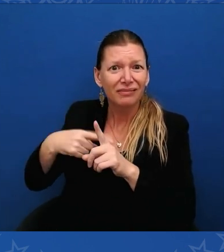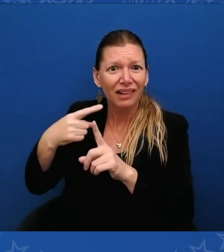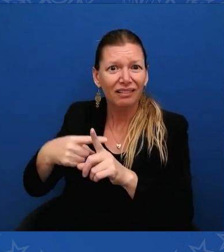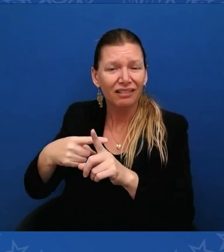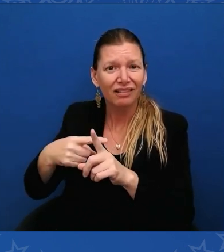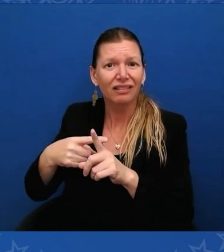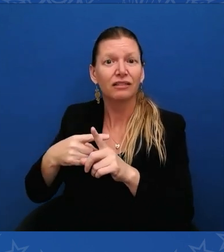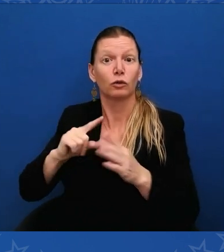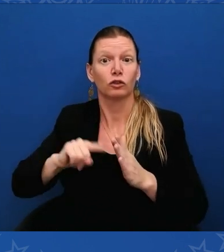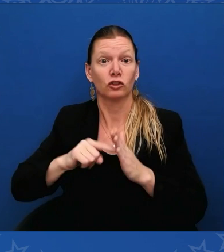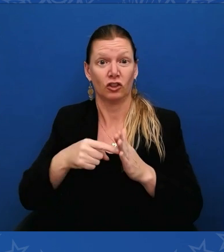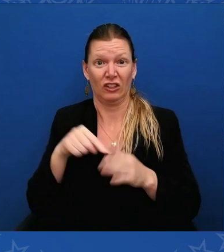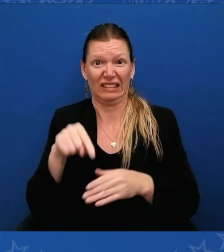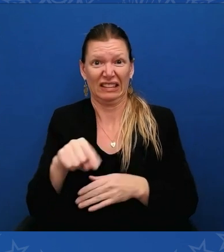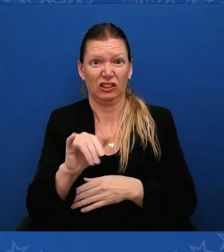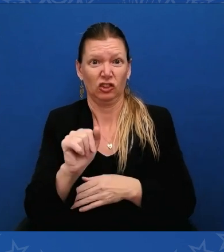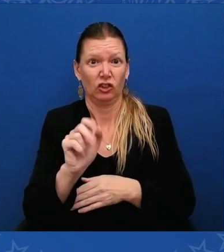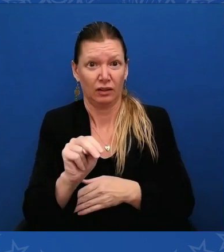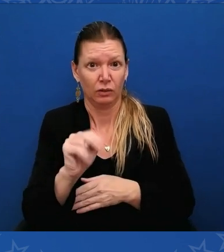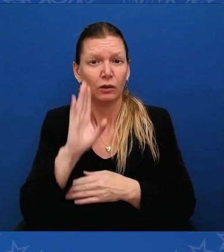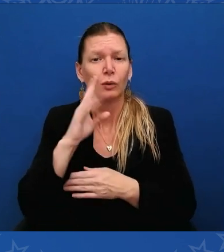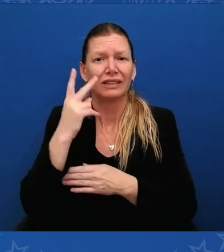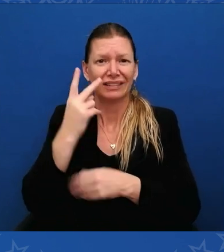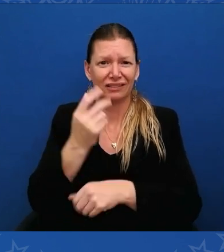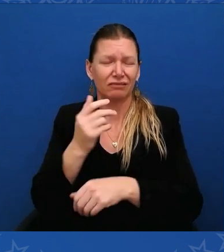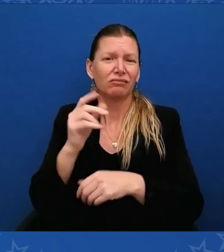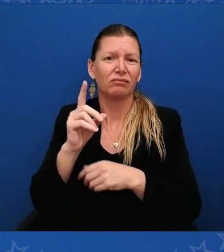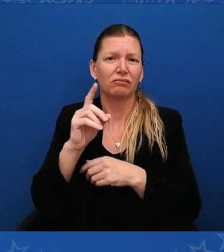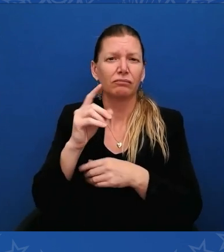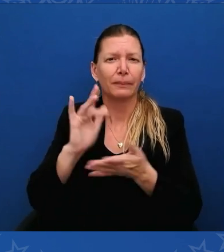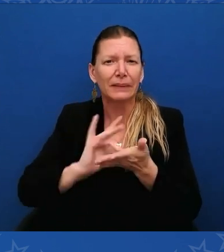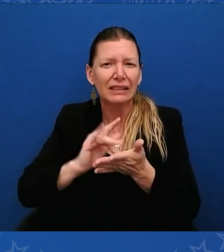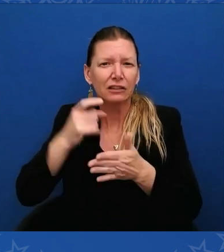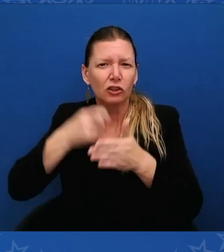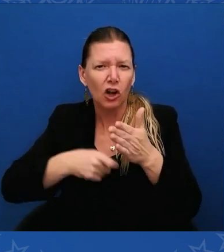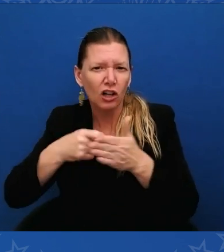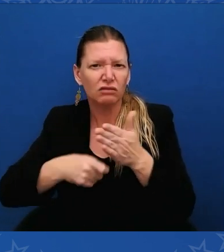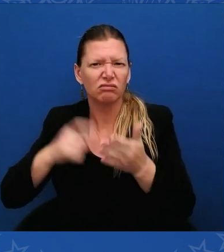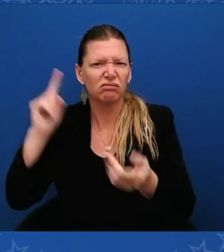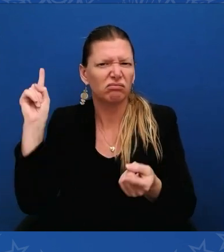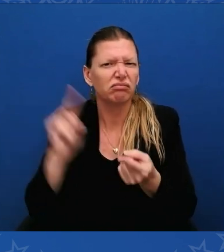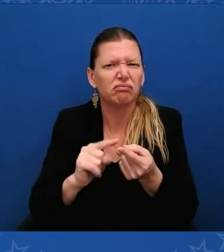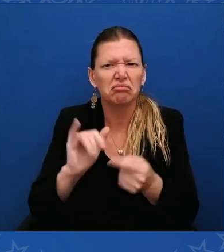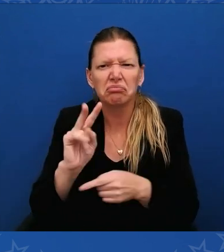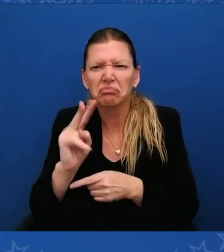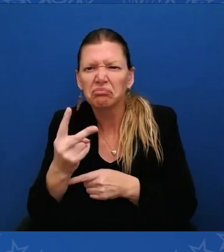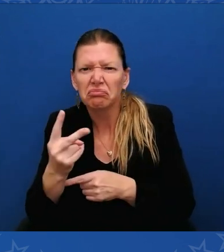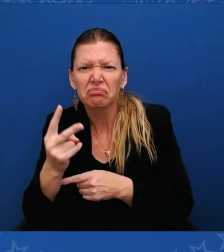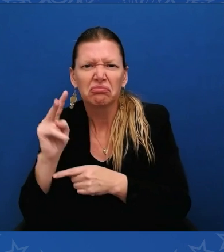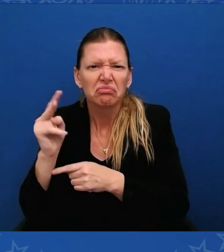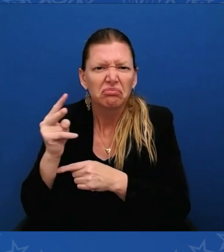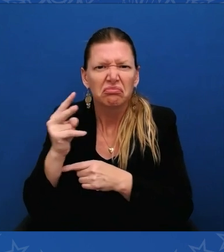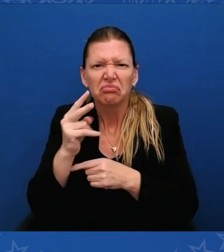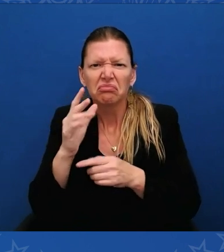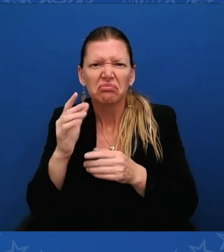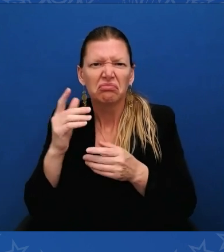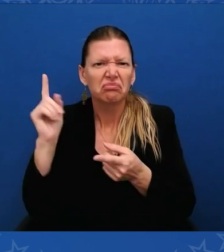even for expensive drugs like cancer costs of $10-, $12-, to $14[,000] a year. We're going to continue to fight to do that